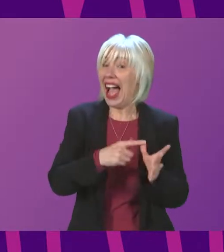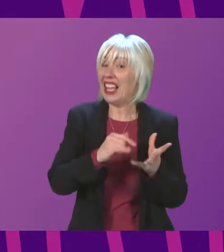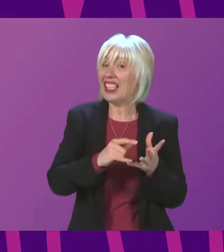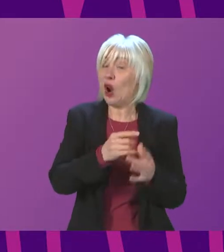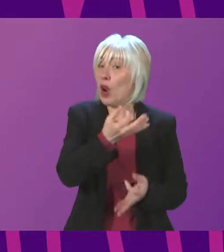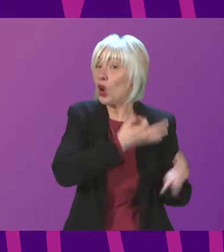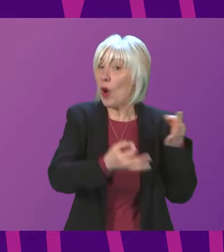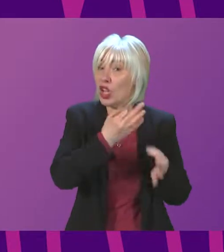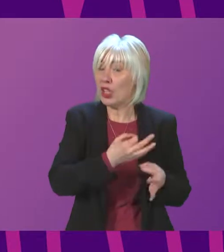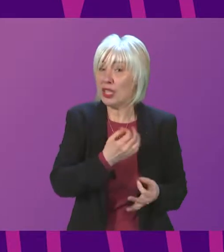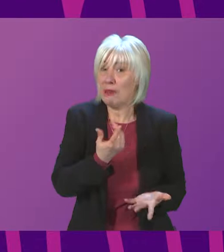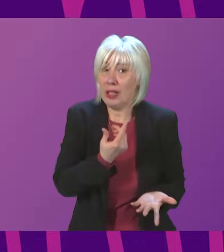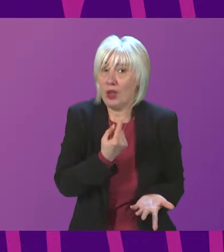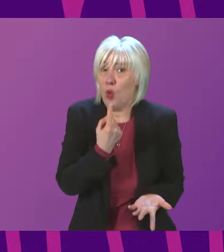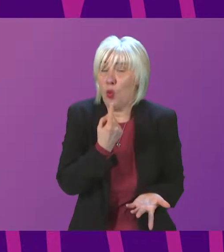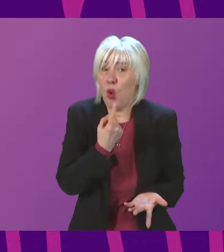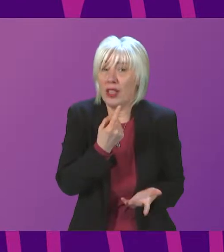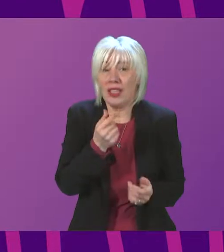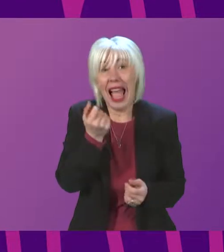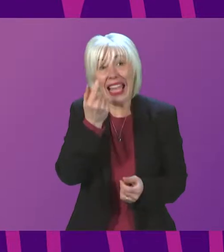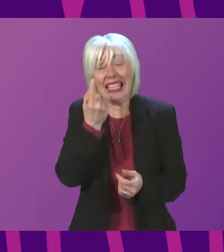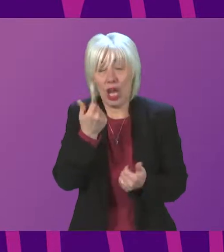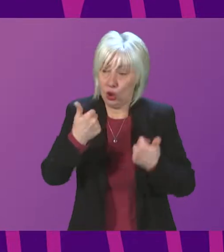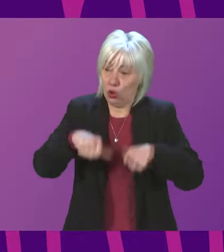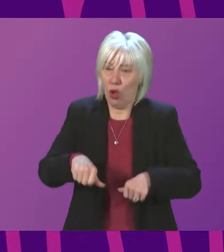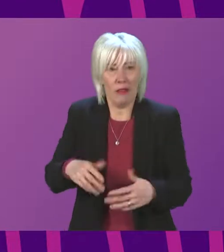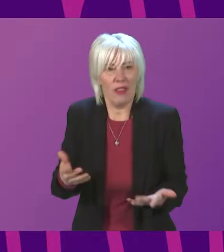a single suggestion beyond what we are already doing.